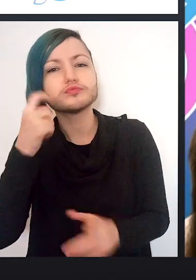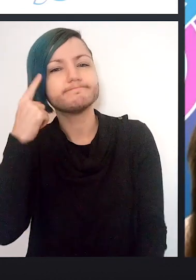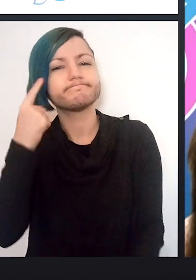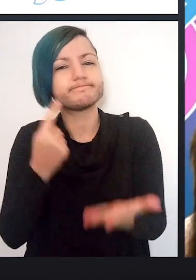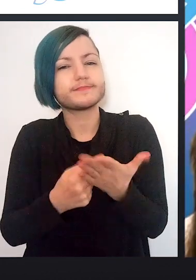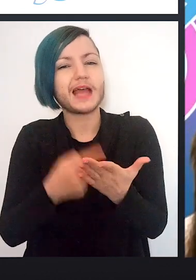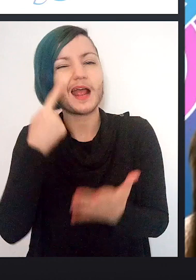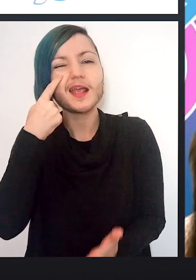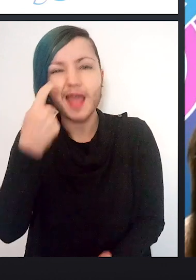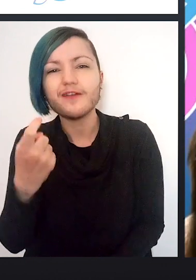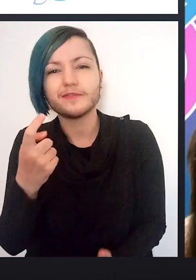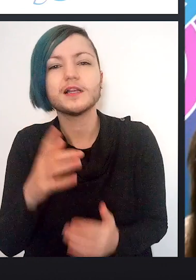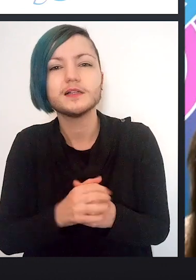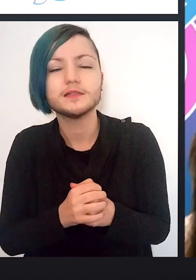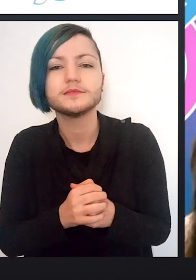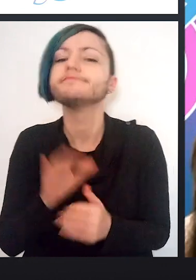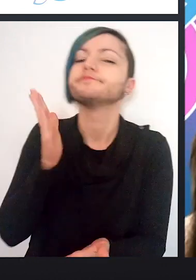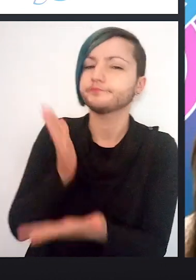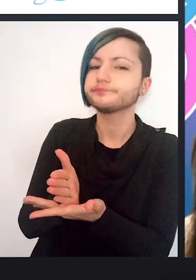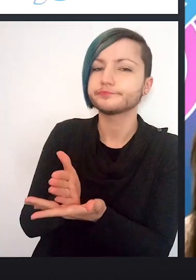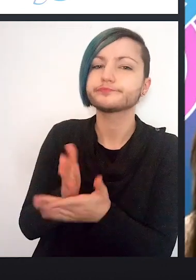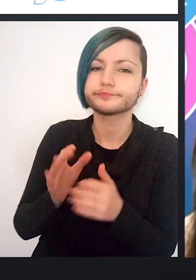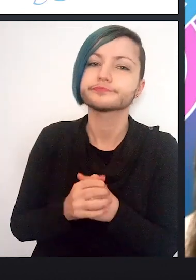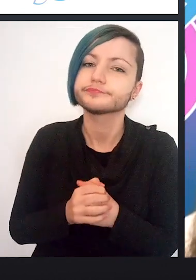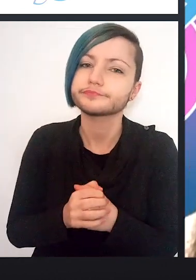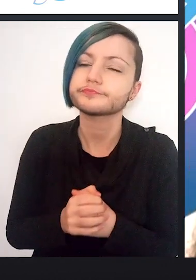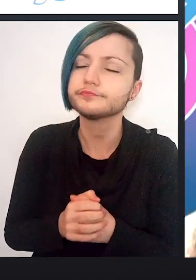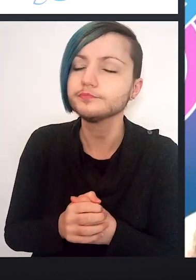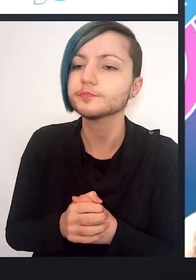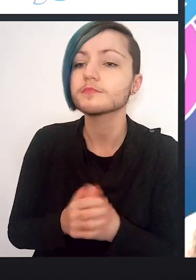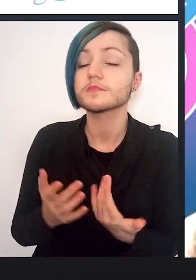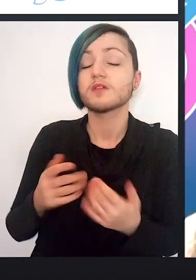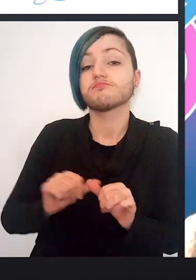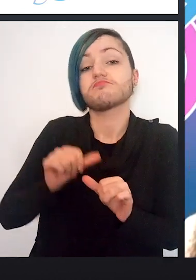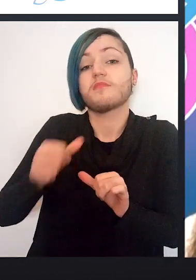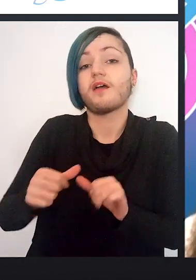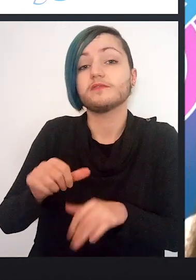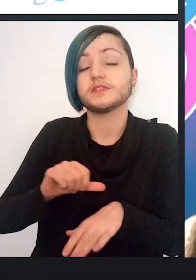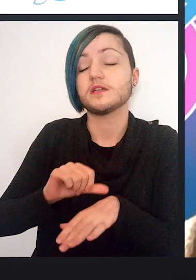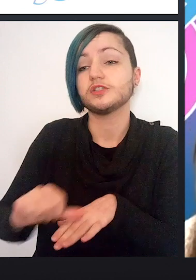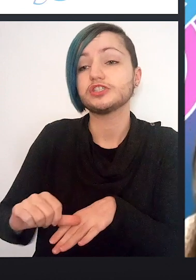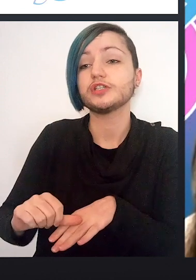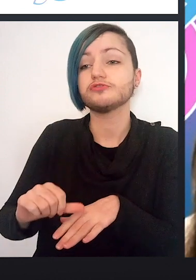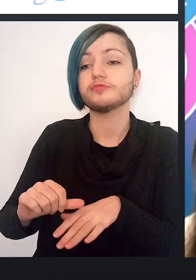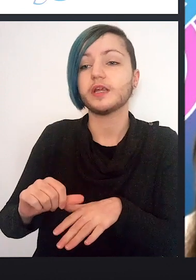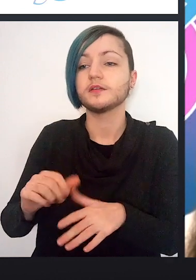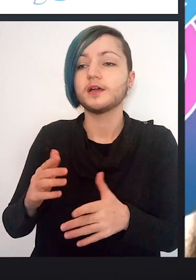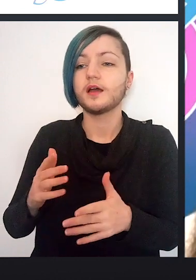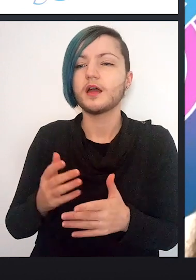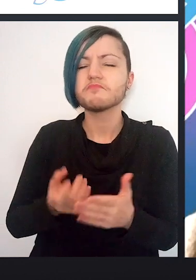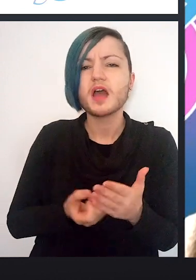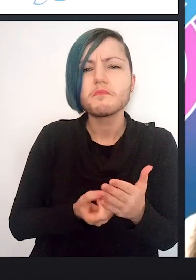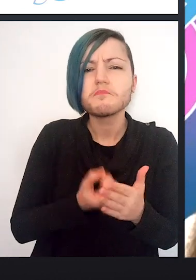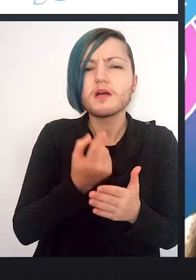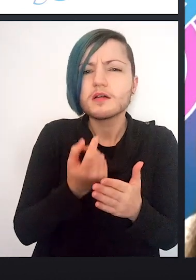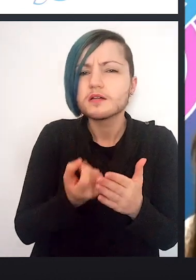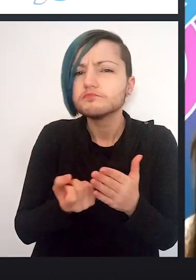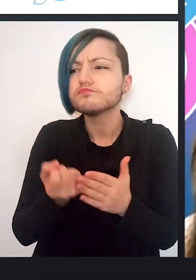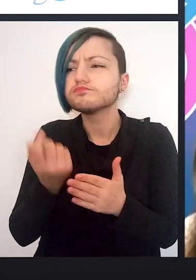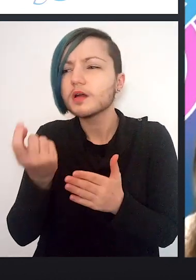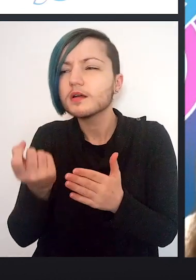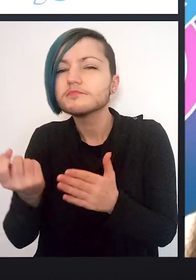Yes, absolutely. And I have to say since I had surgery (I've) very occasionally it's gone through